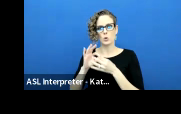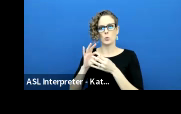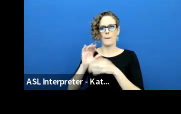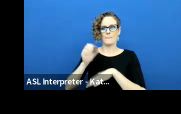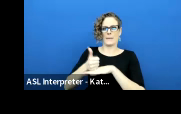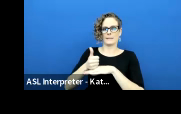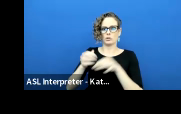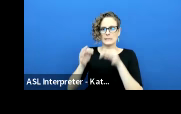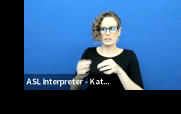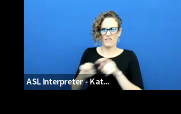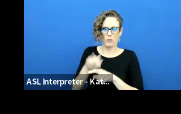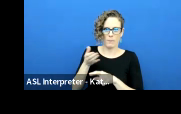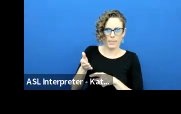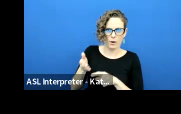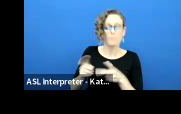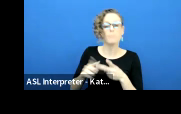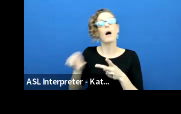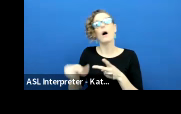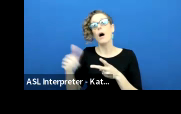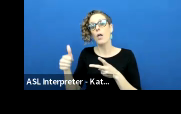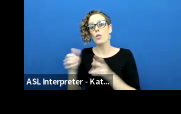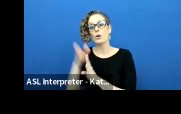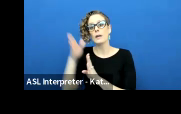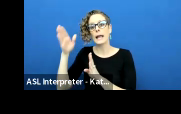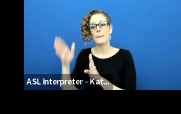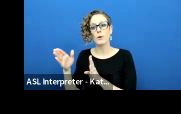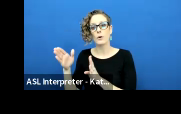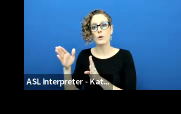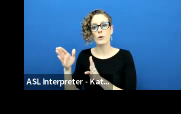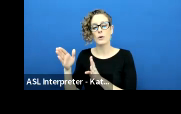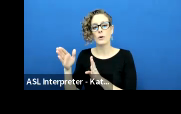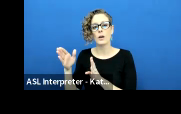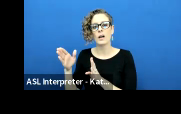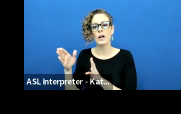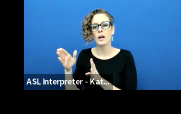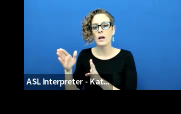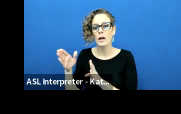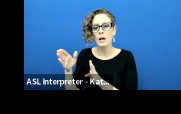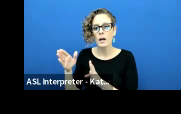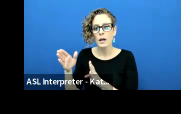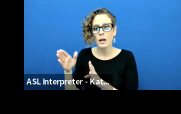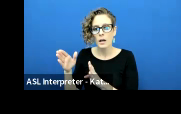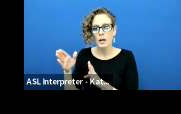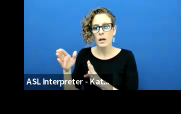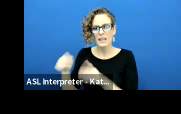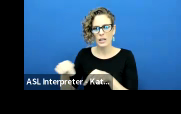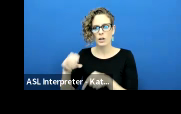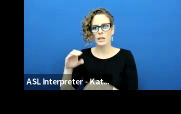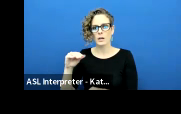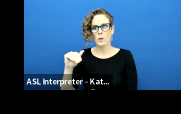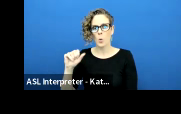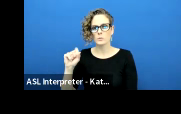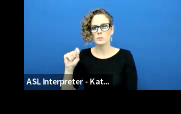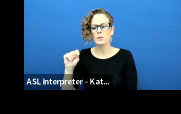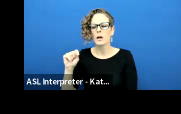neighbor of ours um out of the coast here um they also were getting increasingly frustrated so they